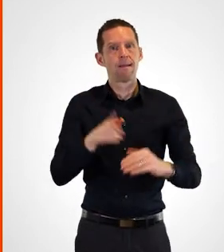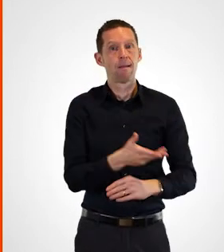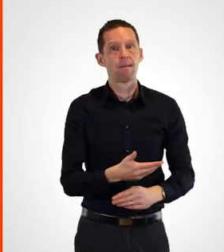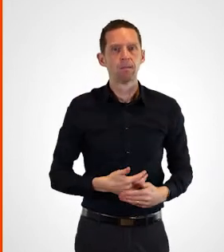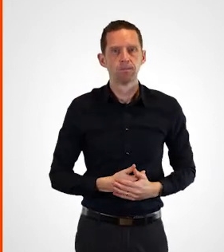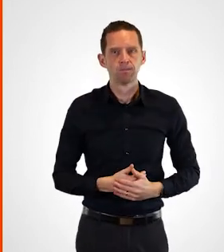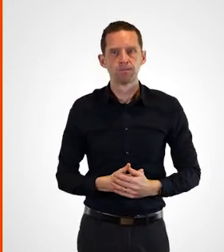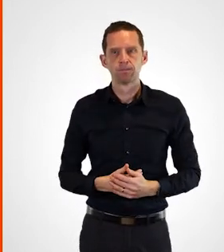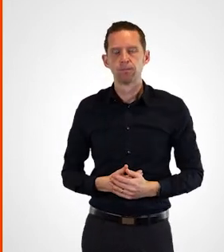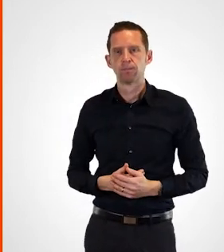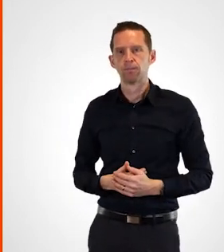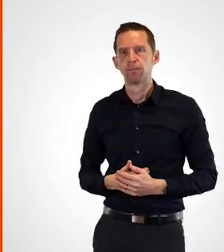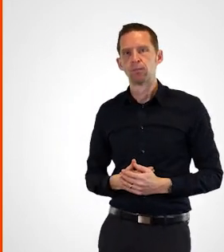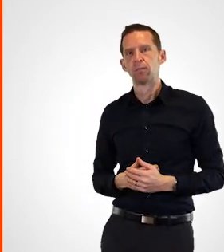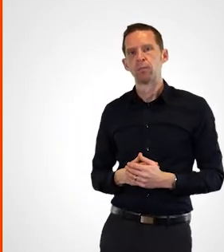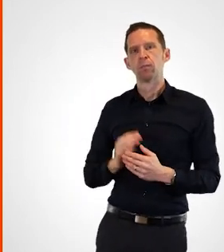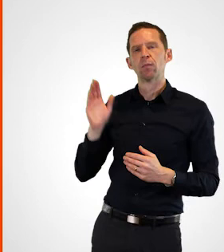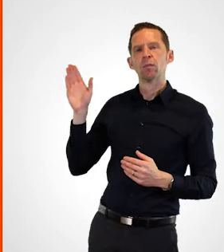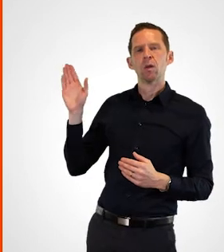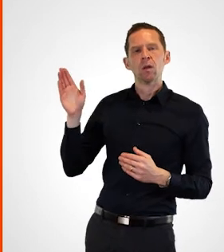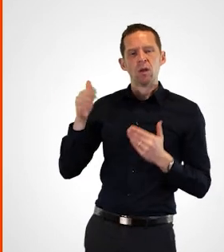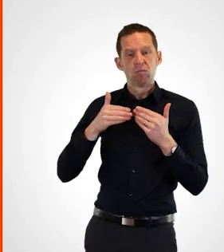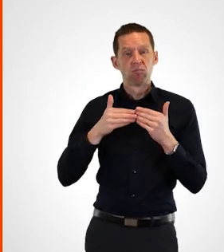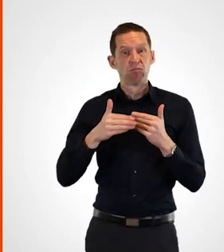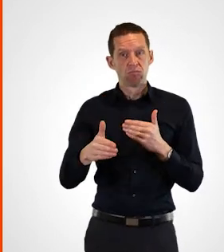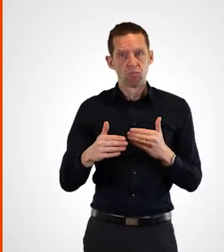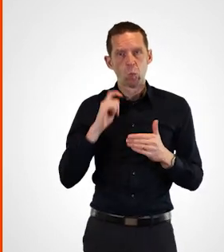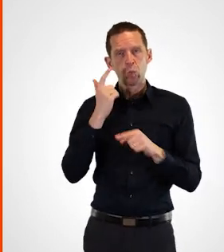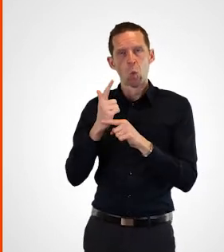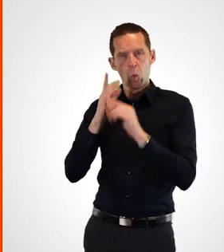What we're going to focus on now in the rest of this presentation is